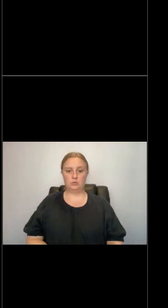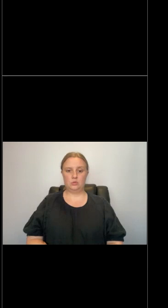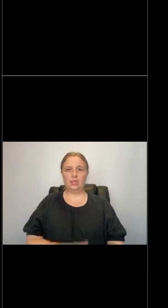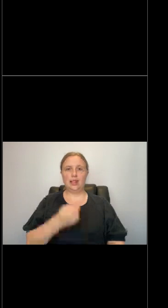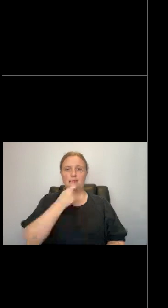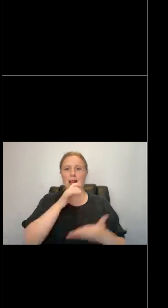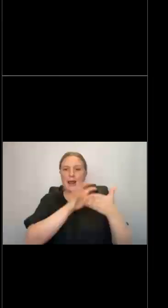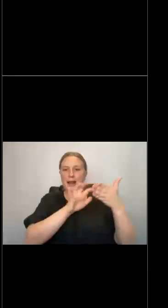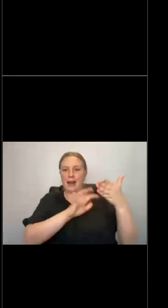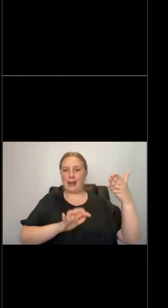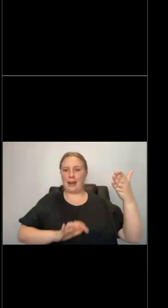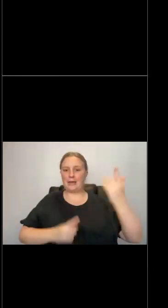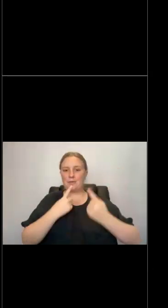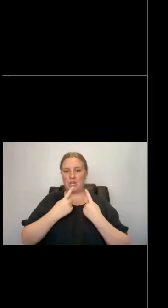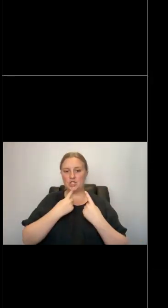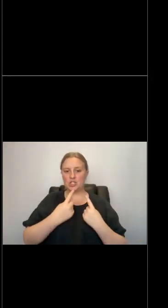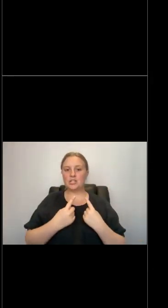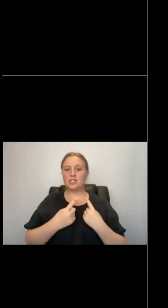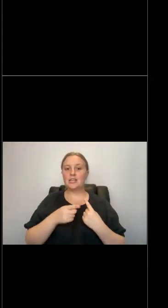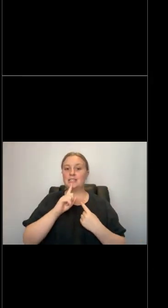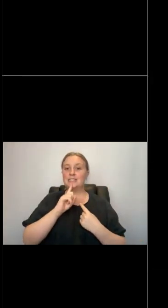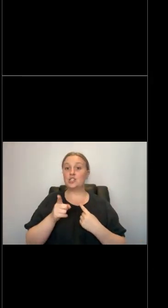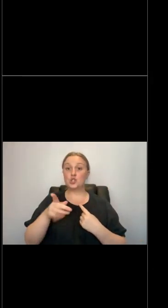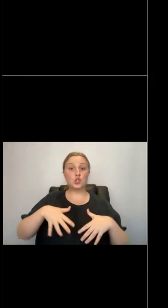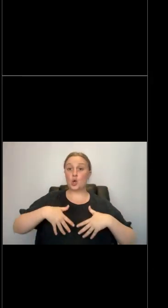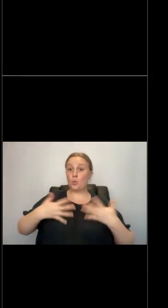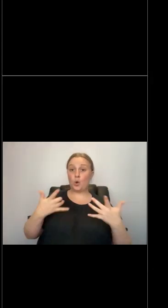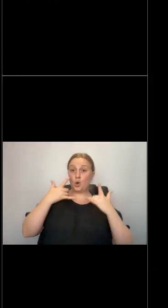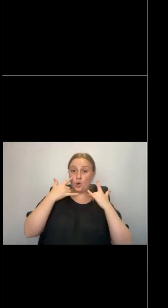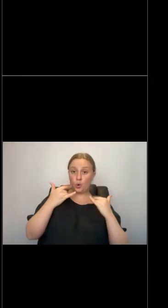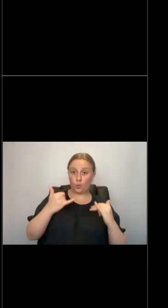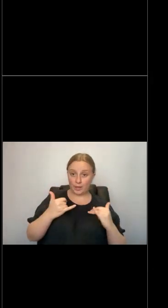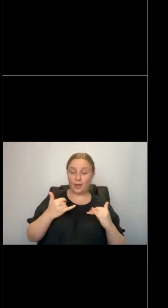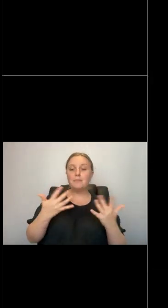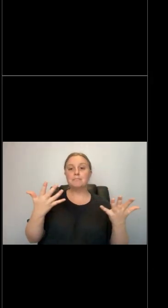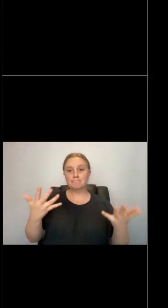this can be done by sending some written correspondence to the tribunal